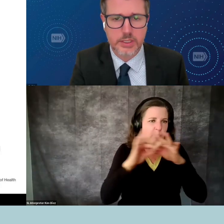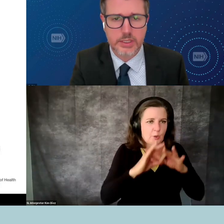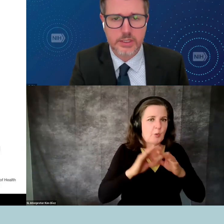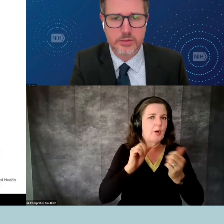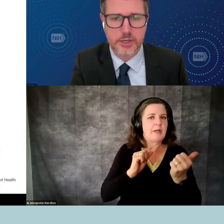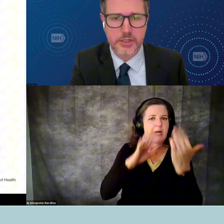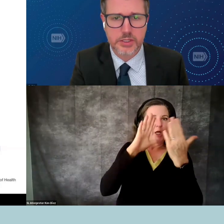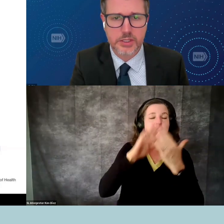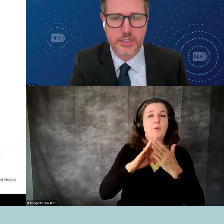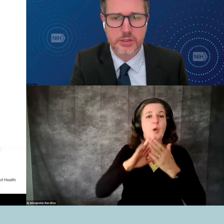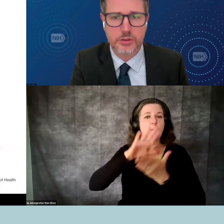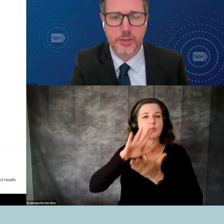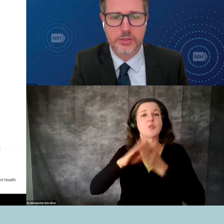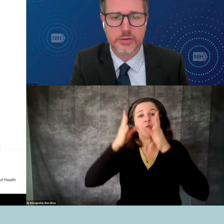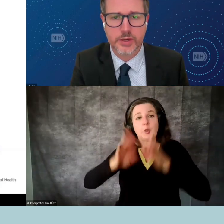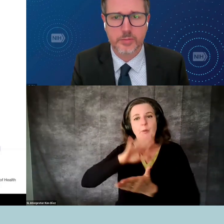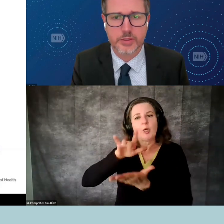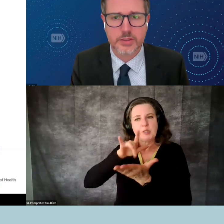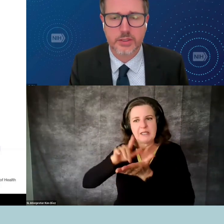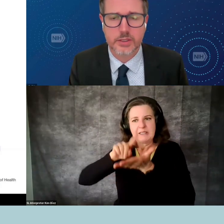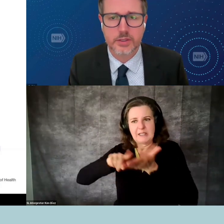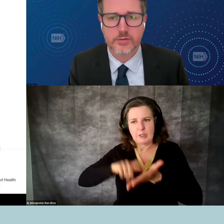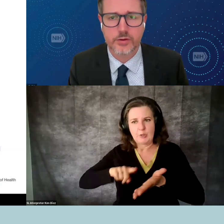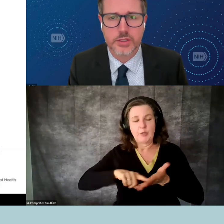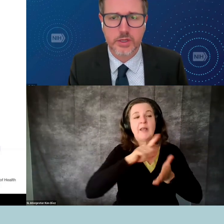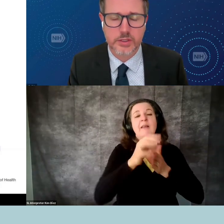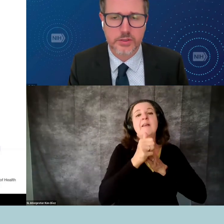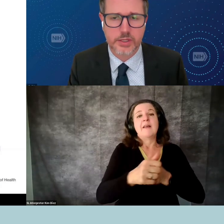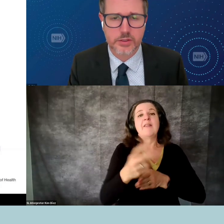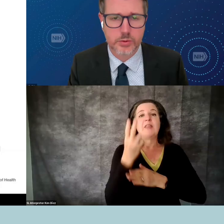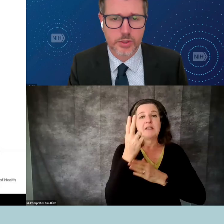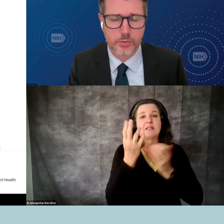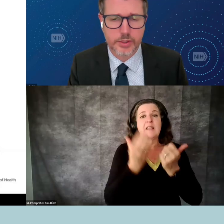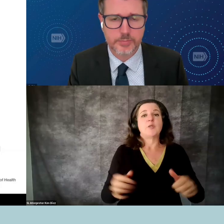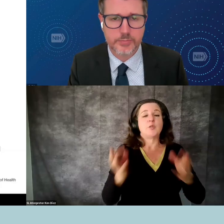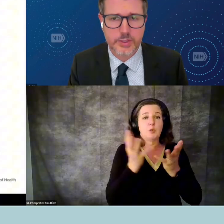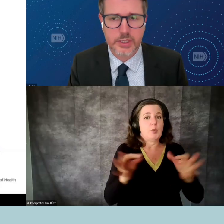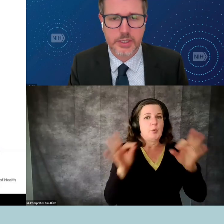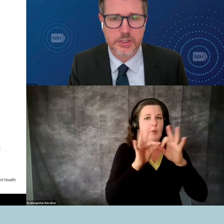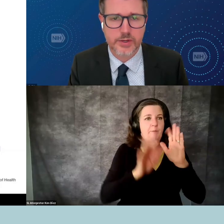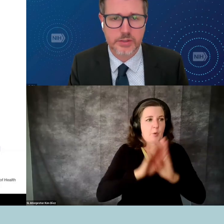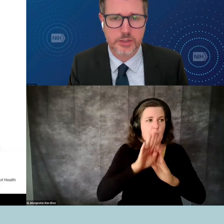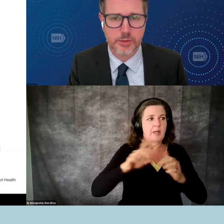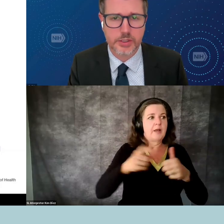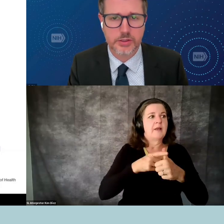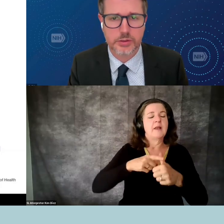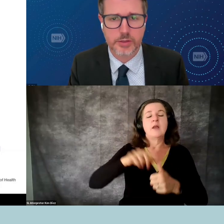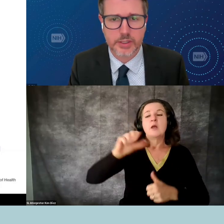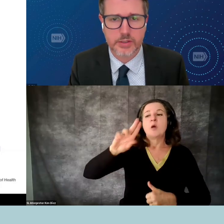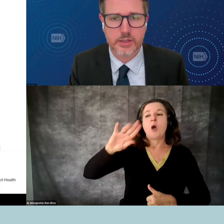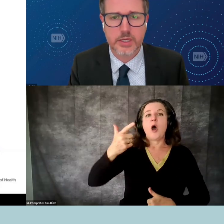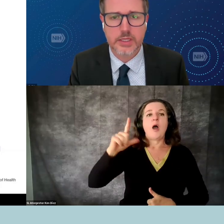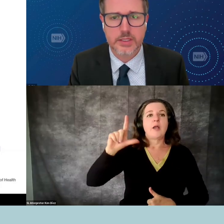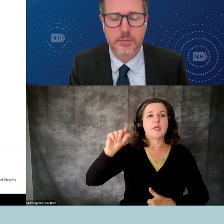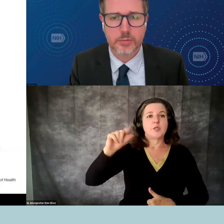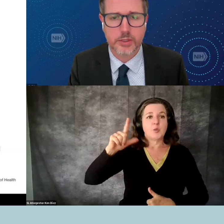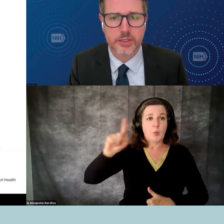This recognition led to two major developments. First, in August 2021, the NIH Advisory Committee to the Director subgroup